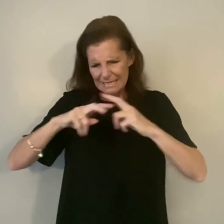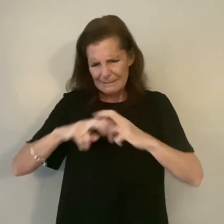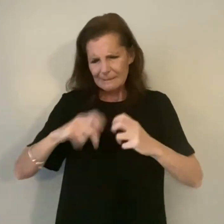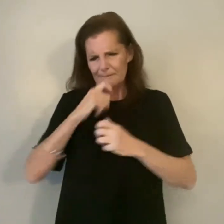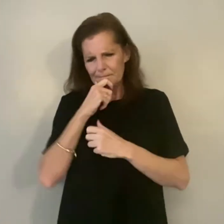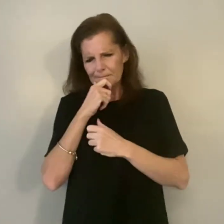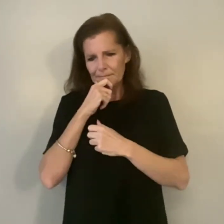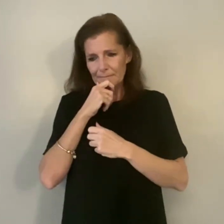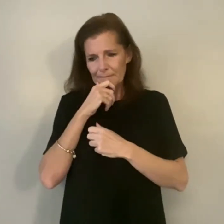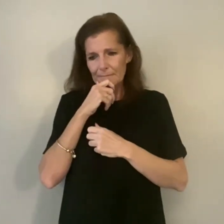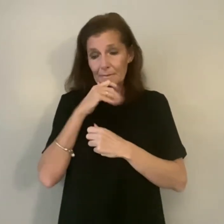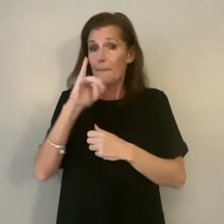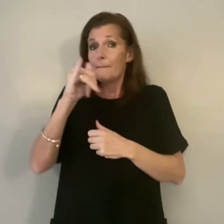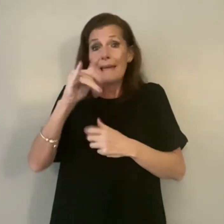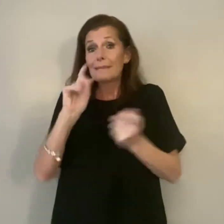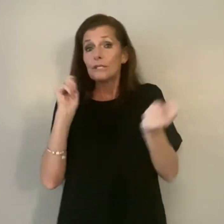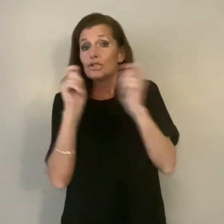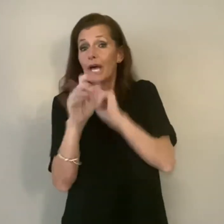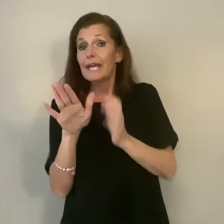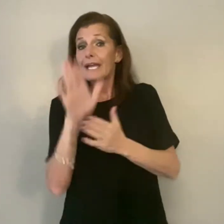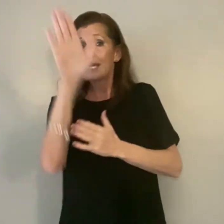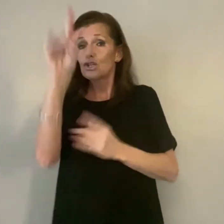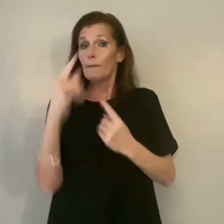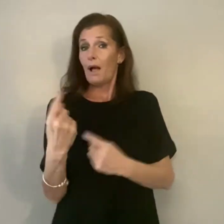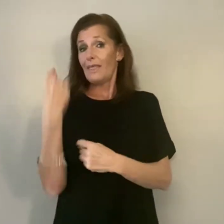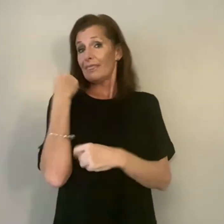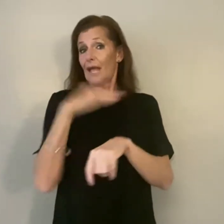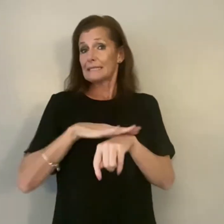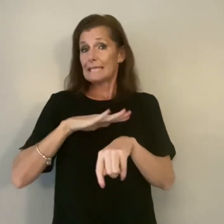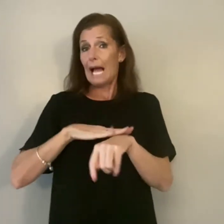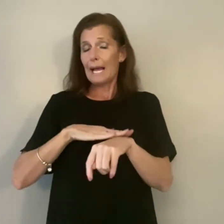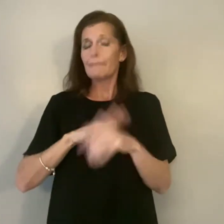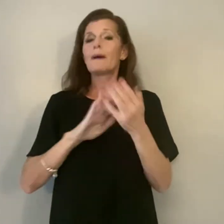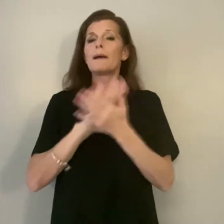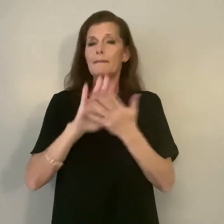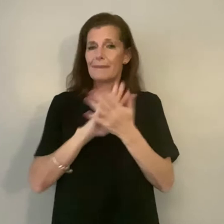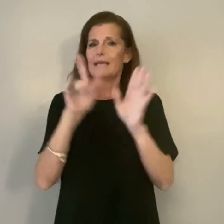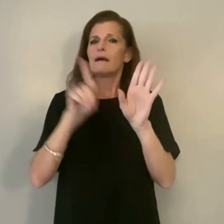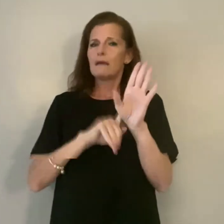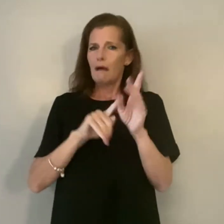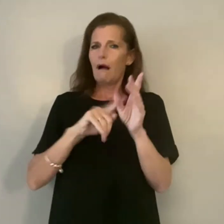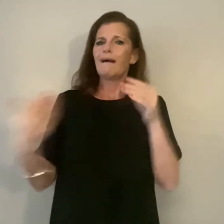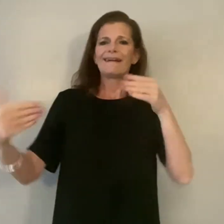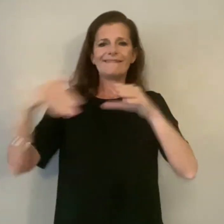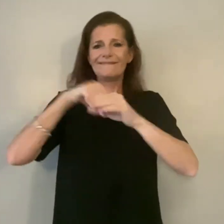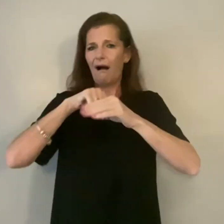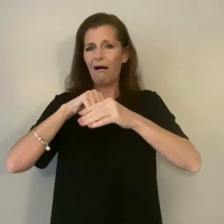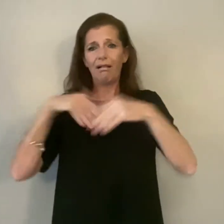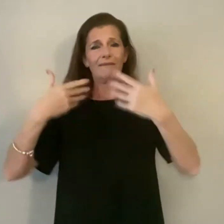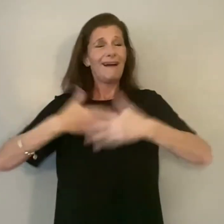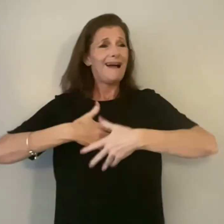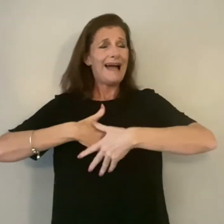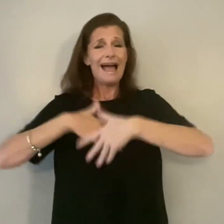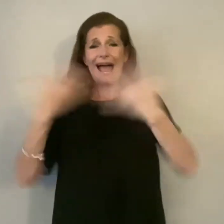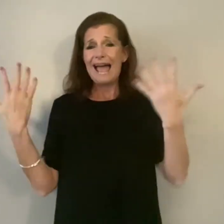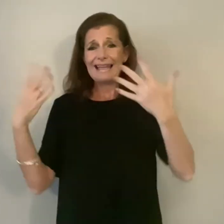And the way we define it, and this might forever change but at least in that moment was, that young people are involved and can involve themselves